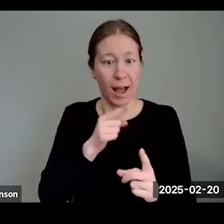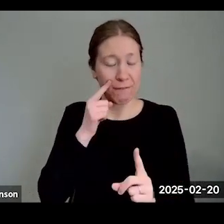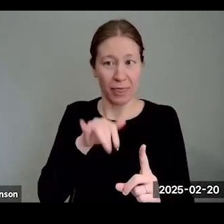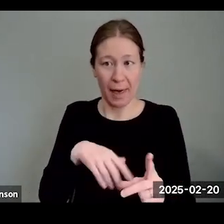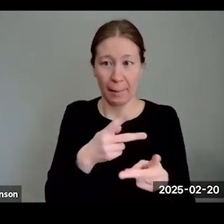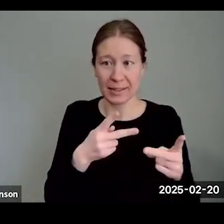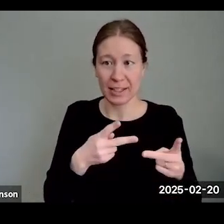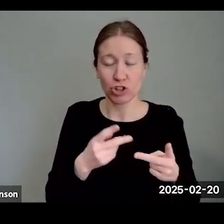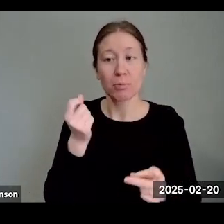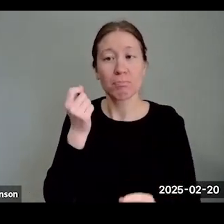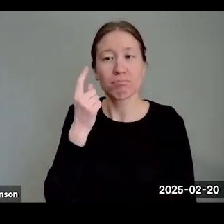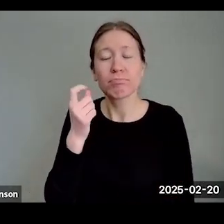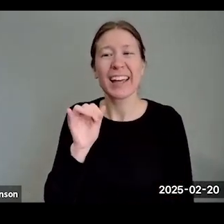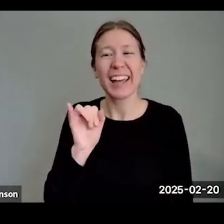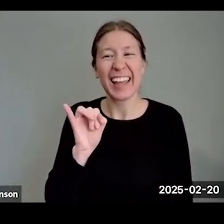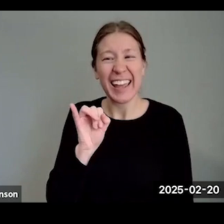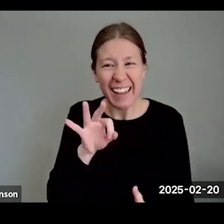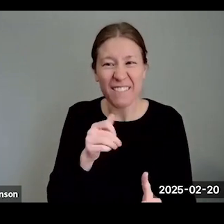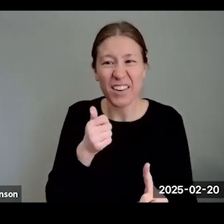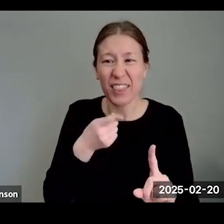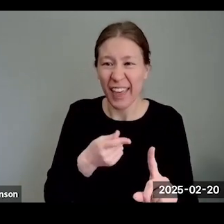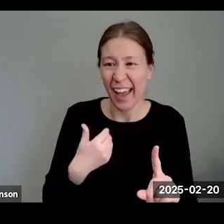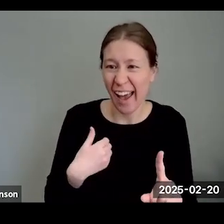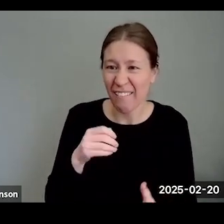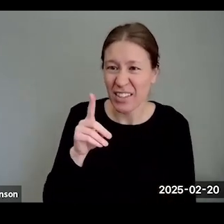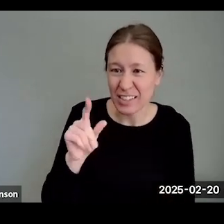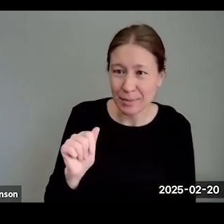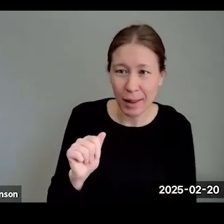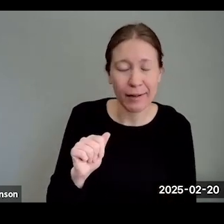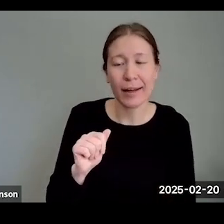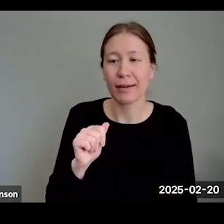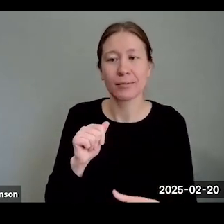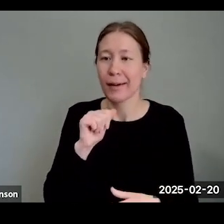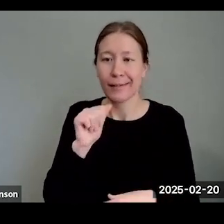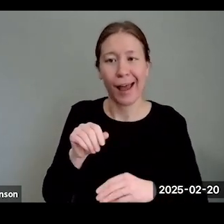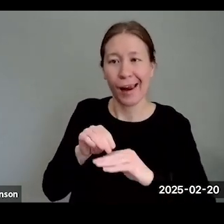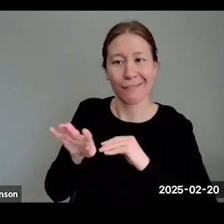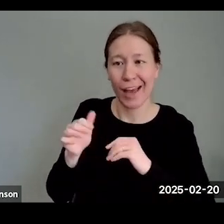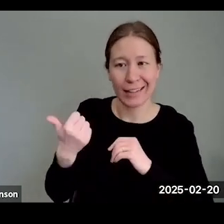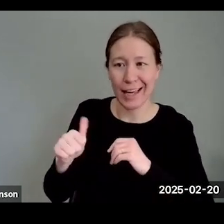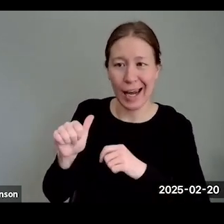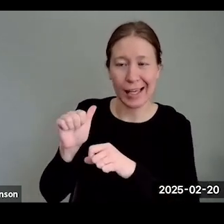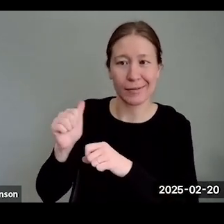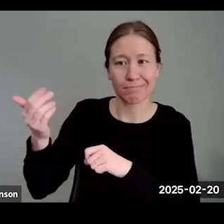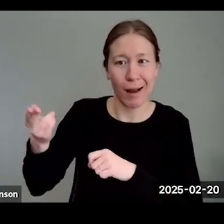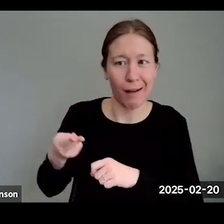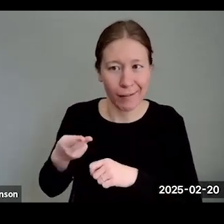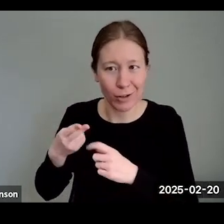it should not affect any employment decision. Whereas, if an applicant is unable